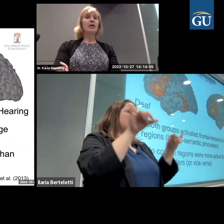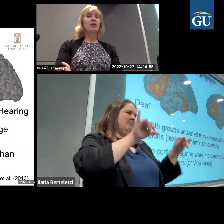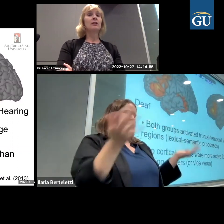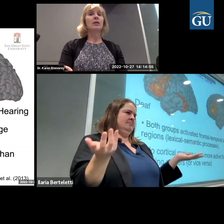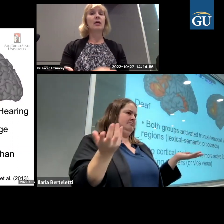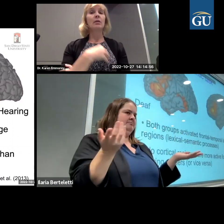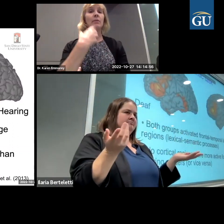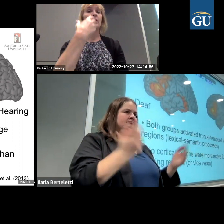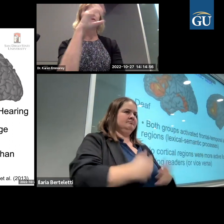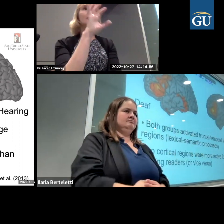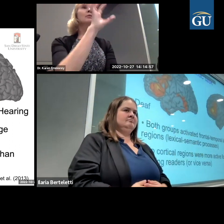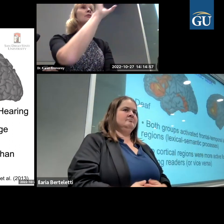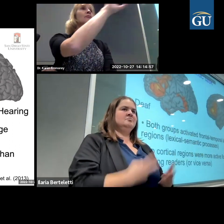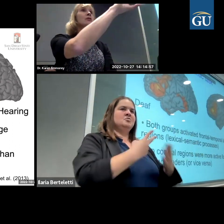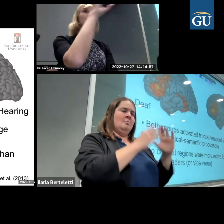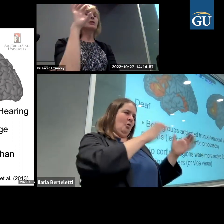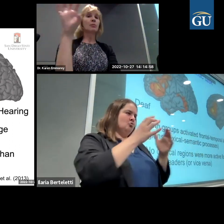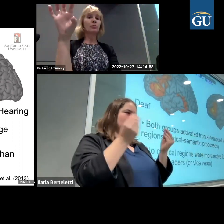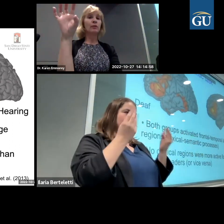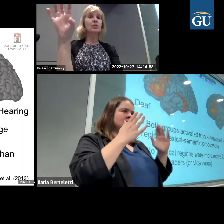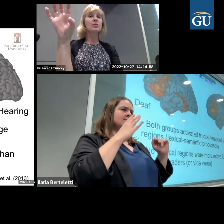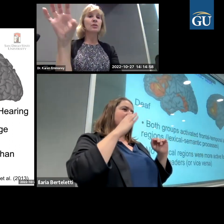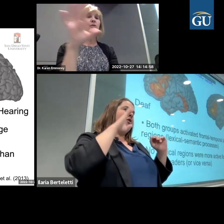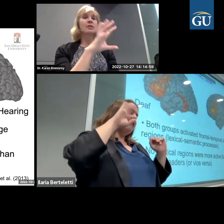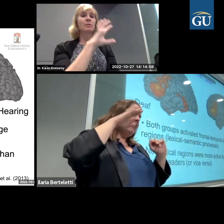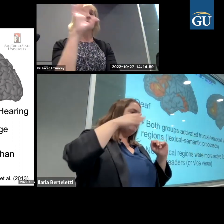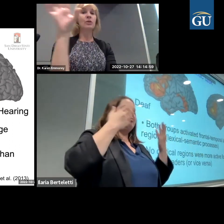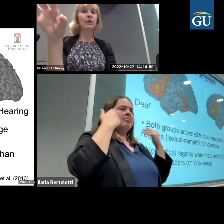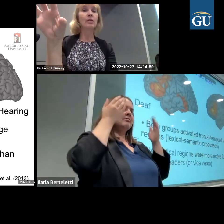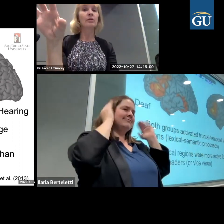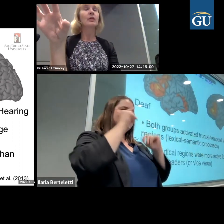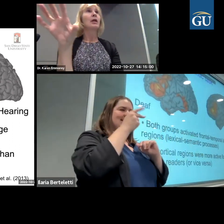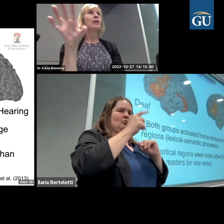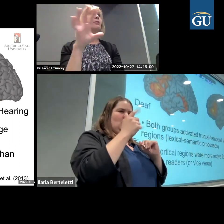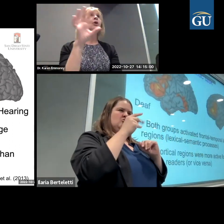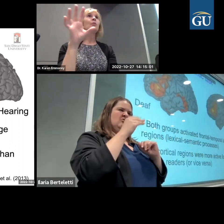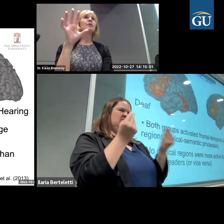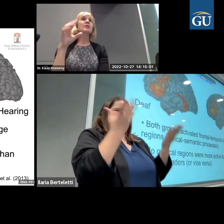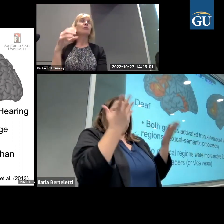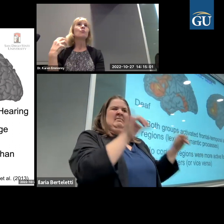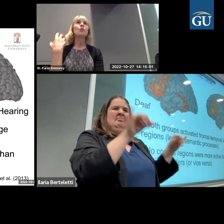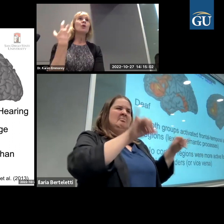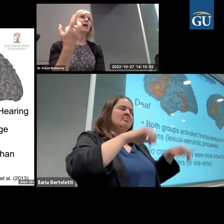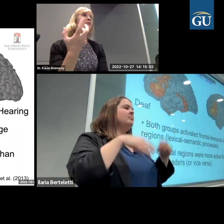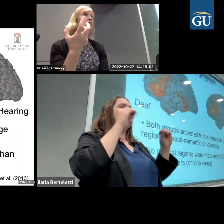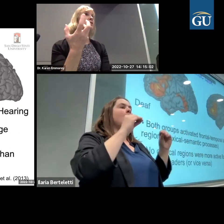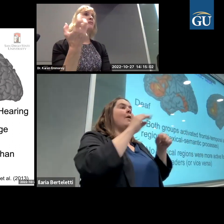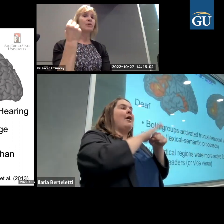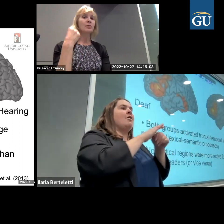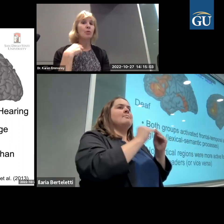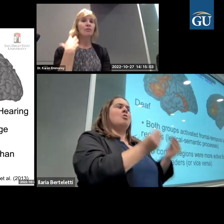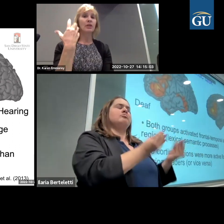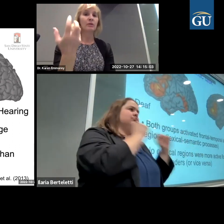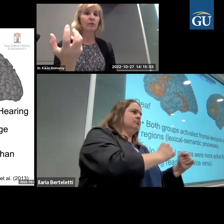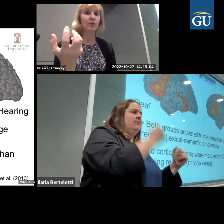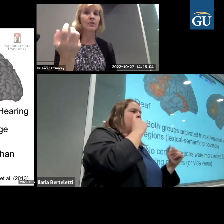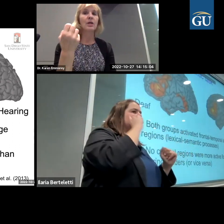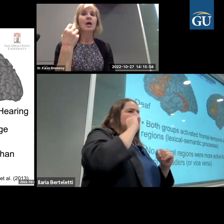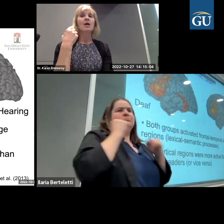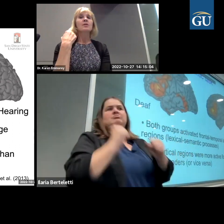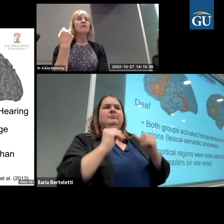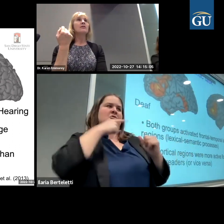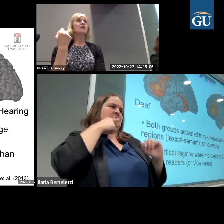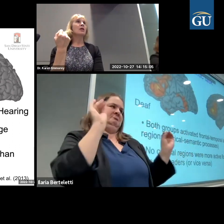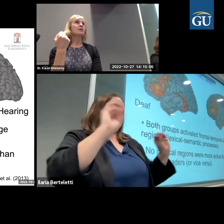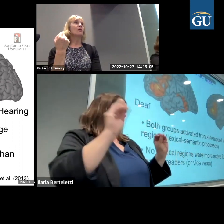So this suggests that when deaf readers process words for meaning, we don't see large differences in brain areas that are engaged compared to death uh compared to hearing. They're hearing counterparts,